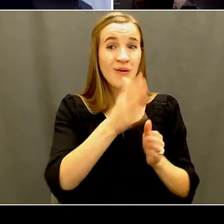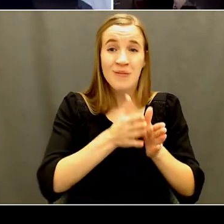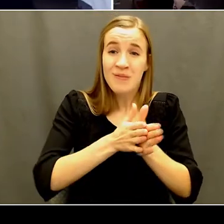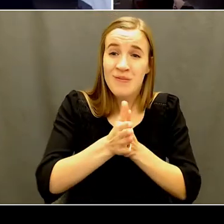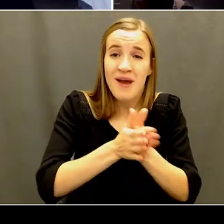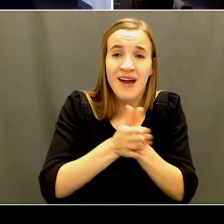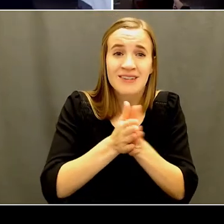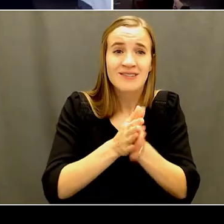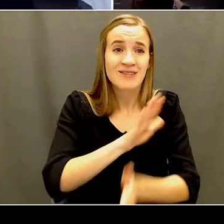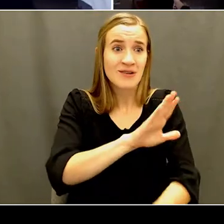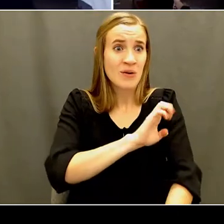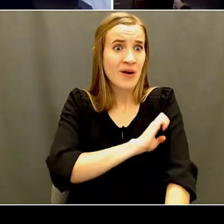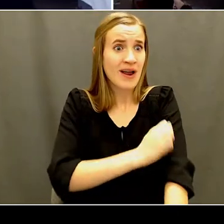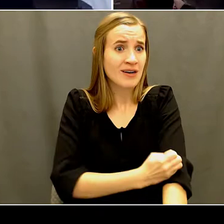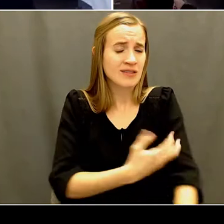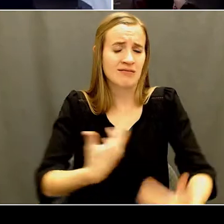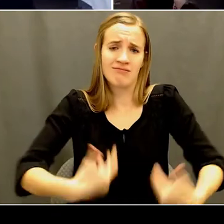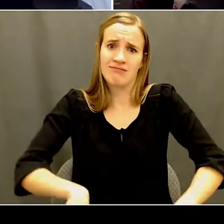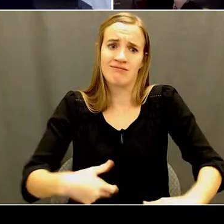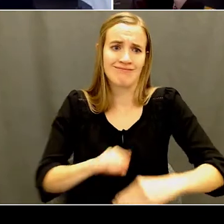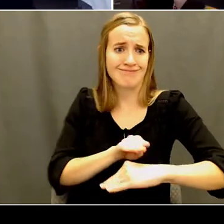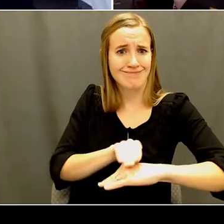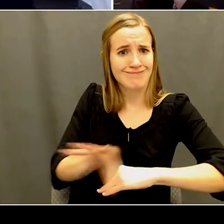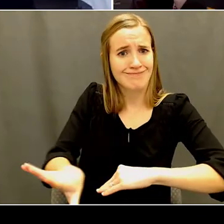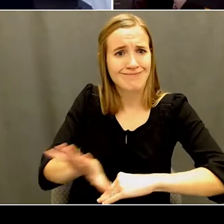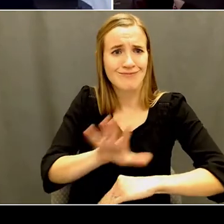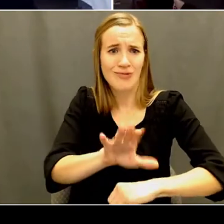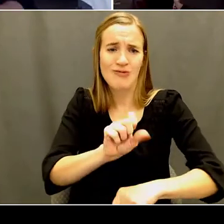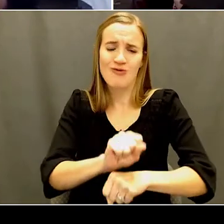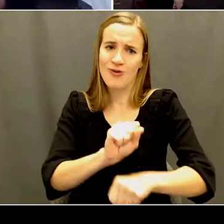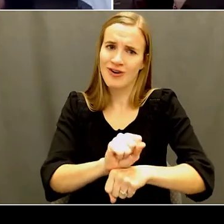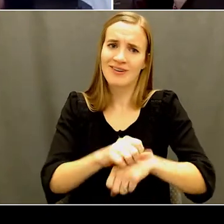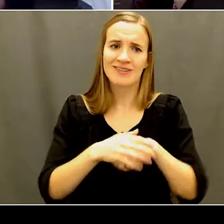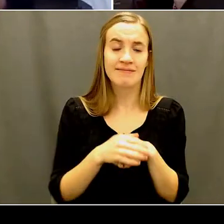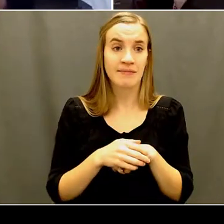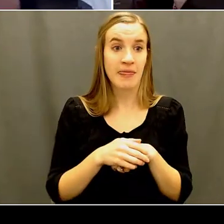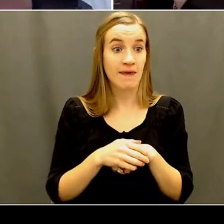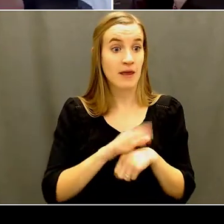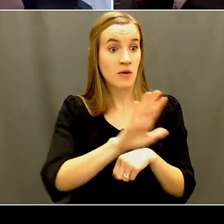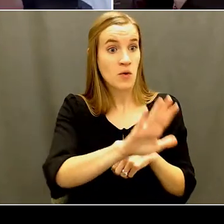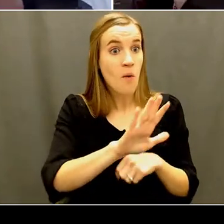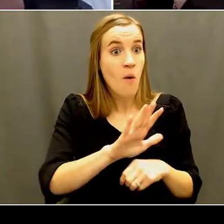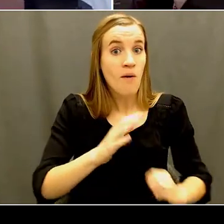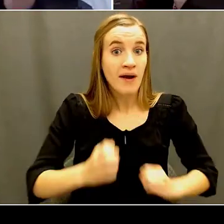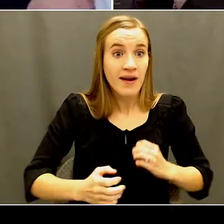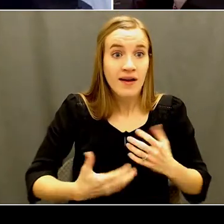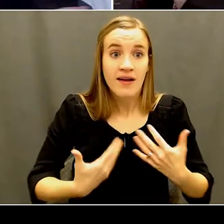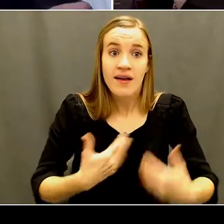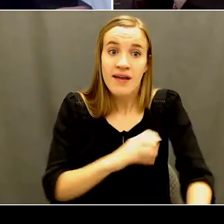energy to all of your work. And I know that we as staff, learned a lot from